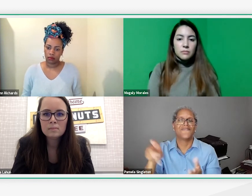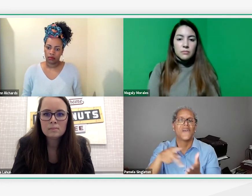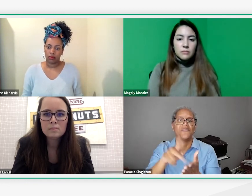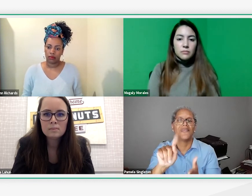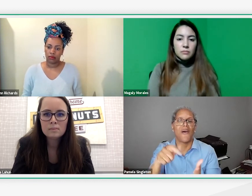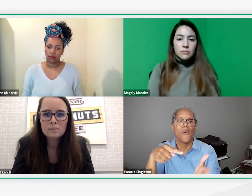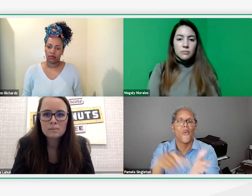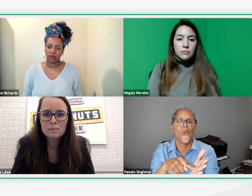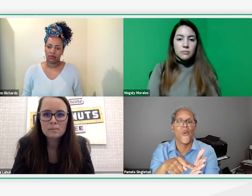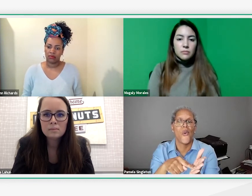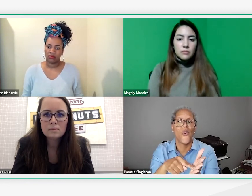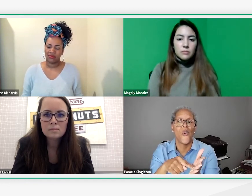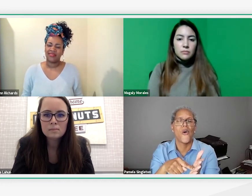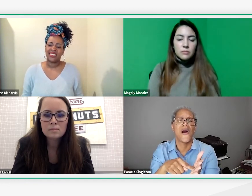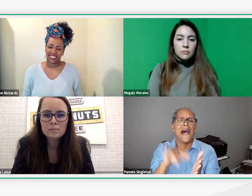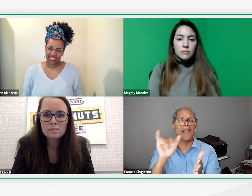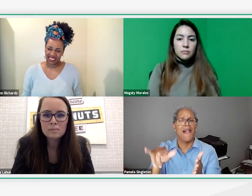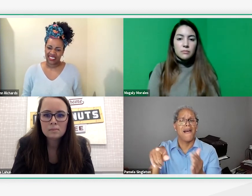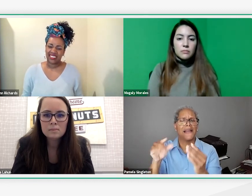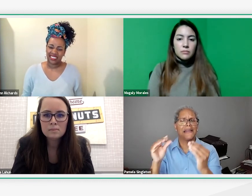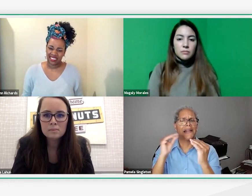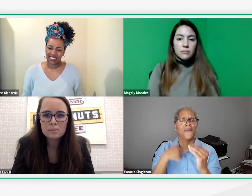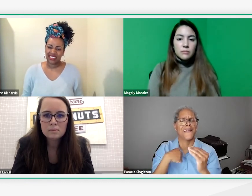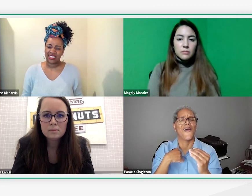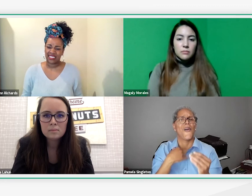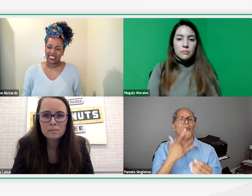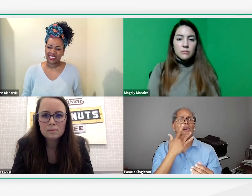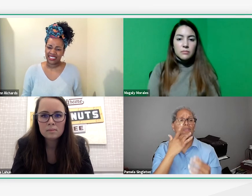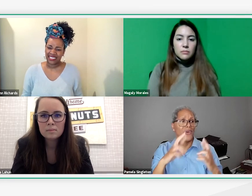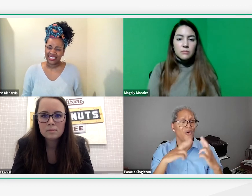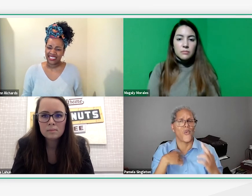Now, if you don't have a Roth IRA, you're going to have to pay taxes on what it is you take out of